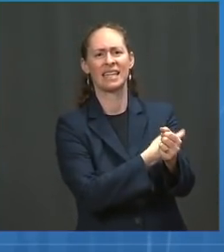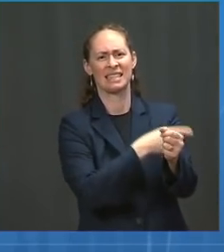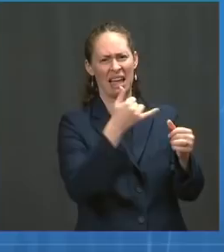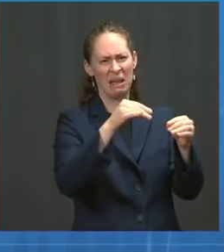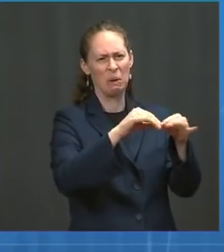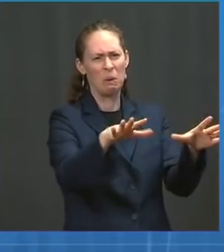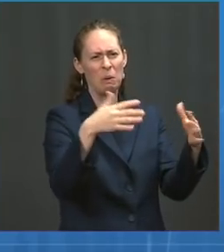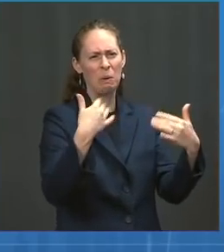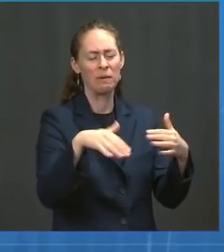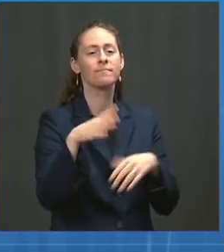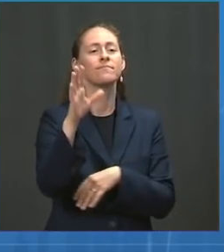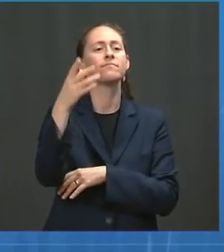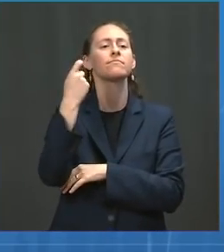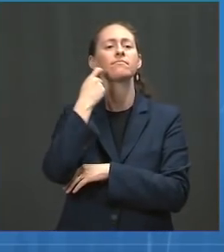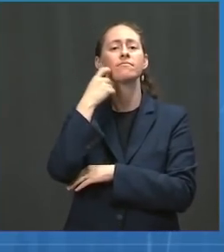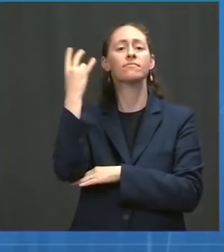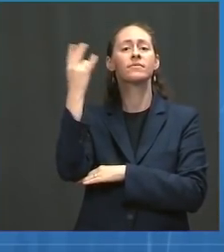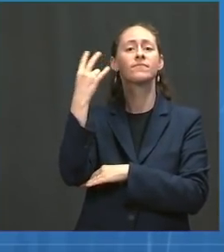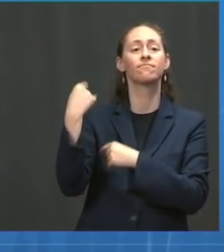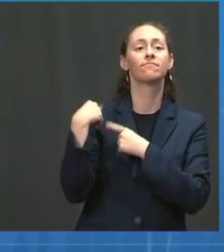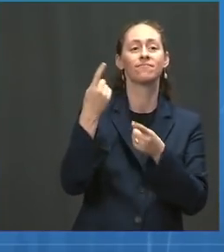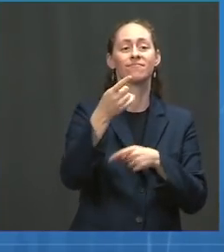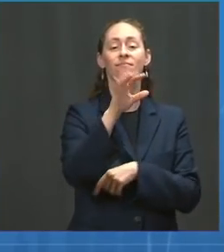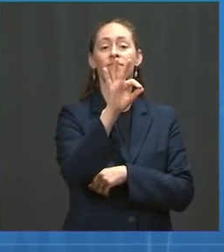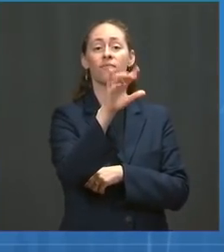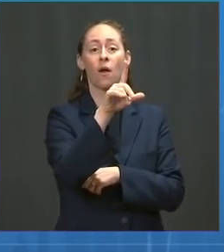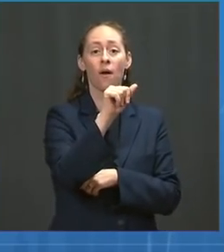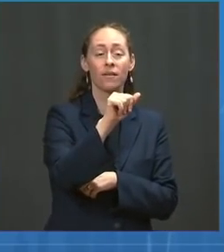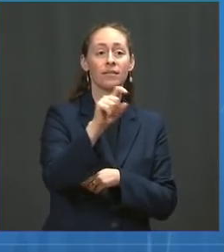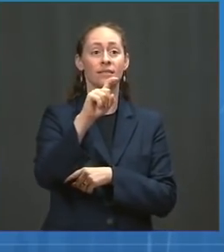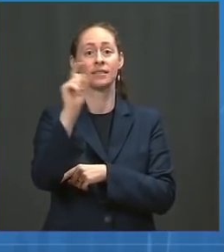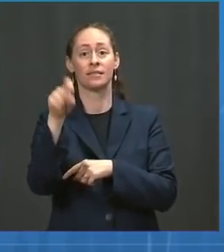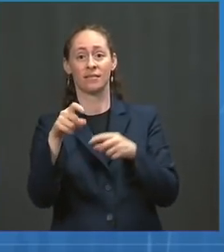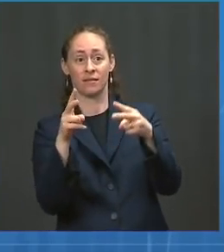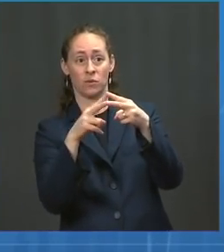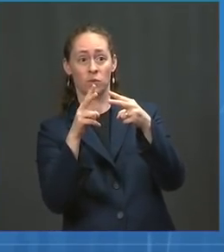Florida and Texas have accounted for about one third of new cases